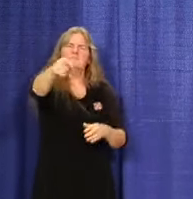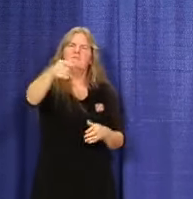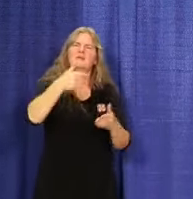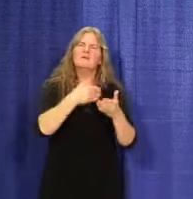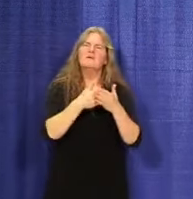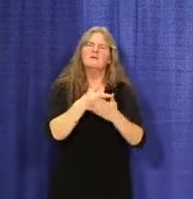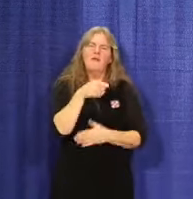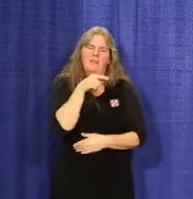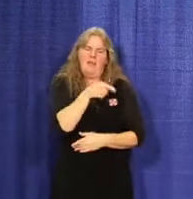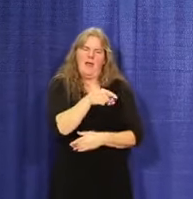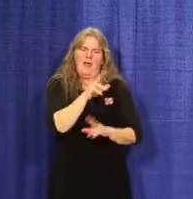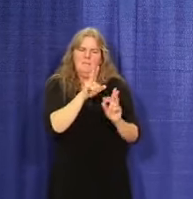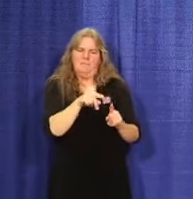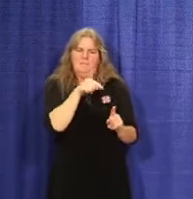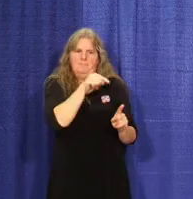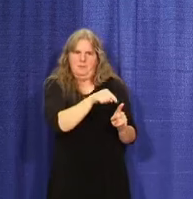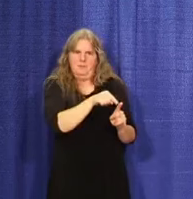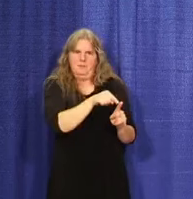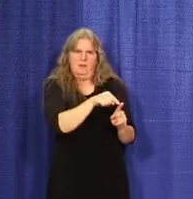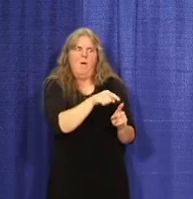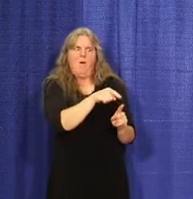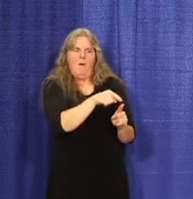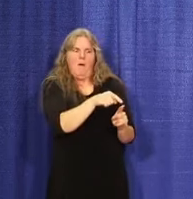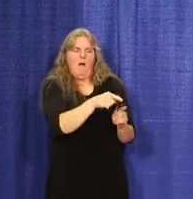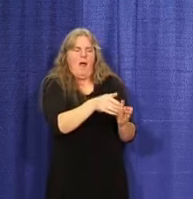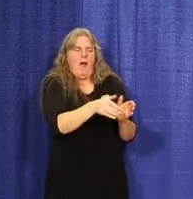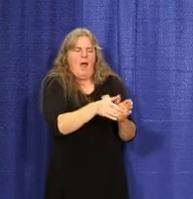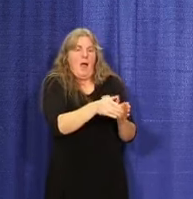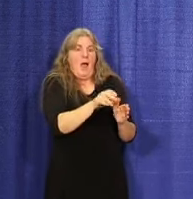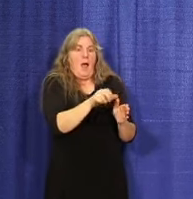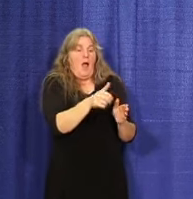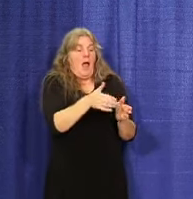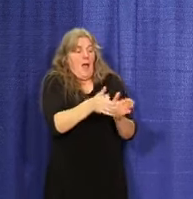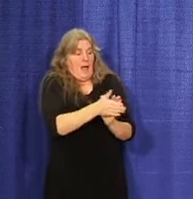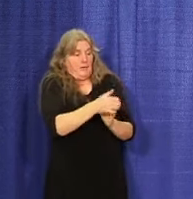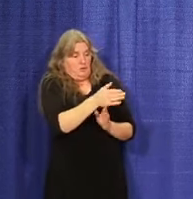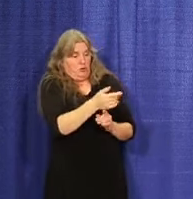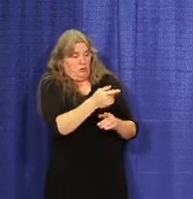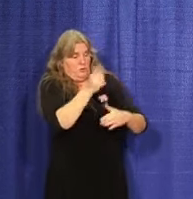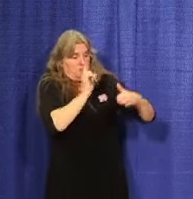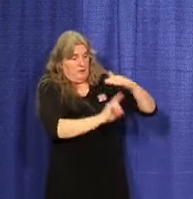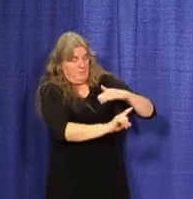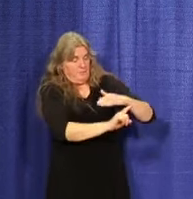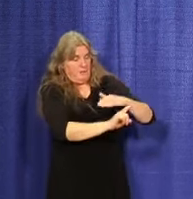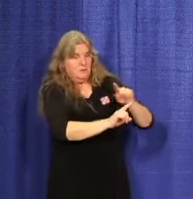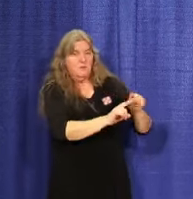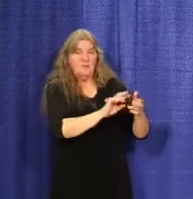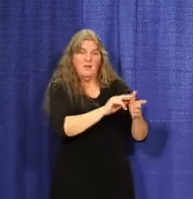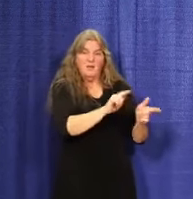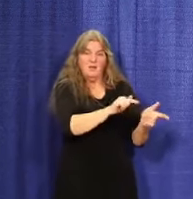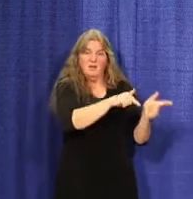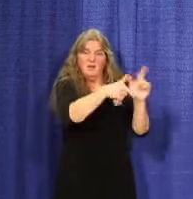asked to self isolate, it does not mean you have to self isolate. We need to care for each other